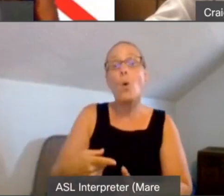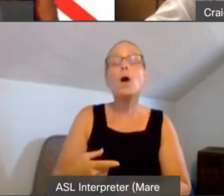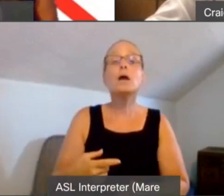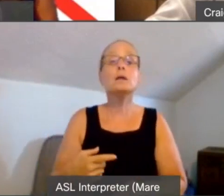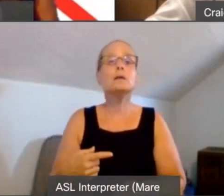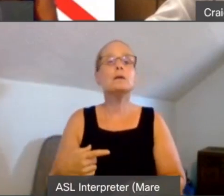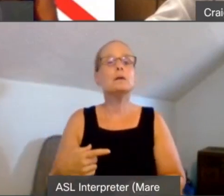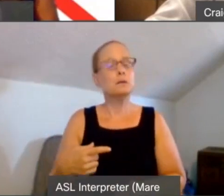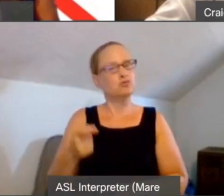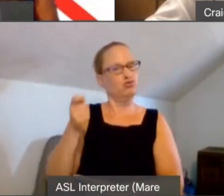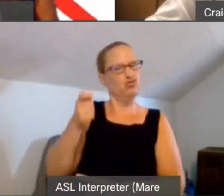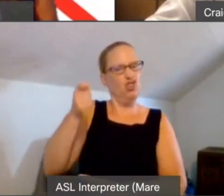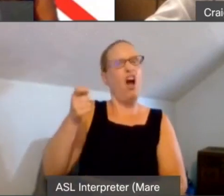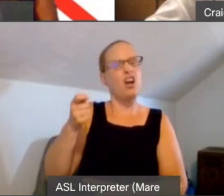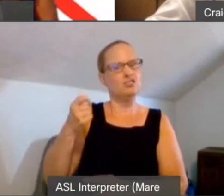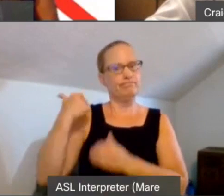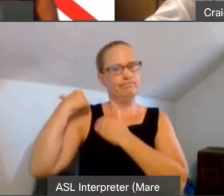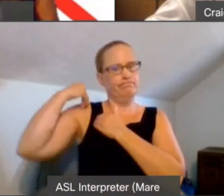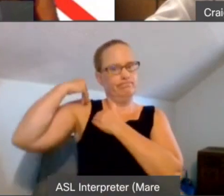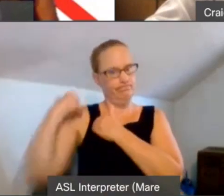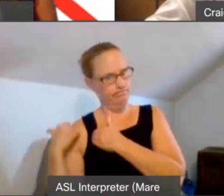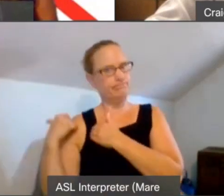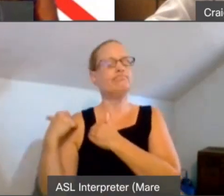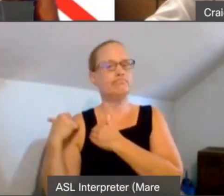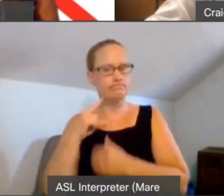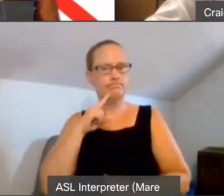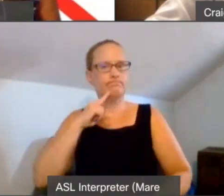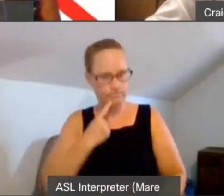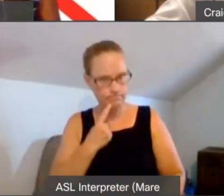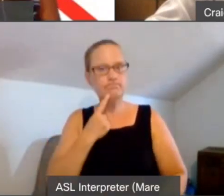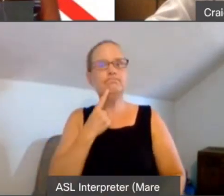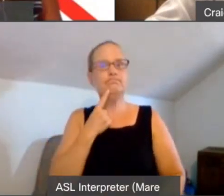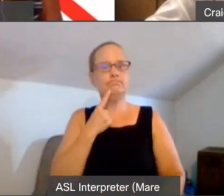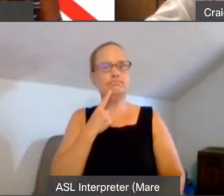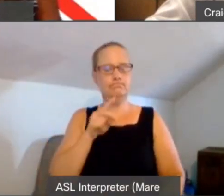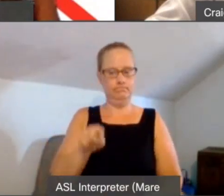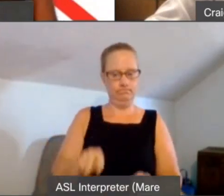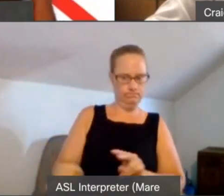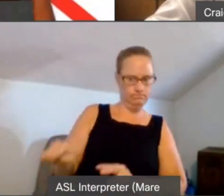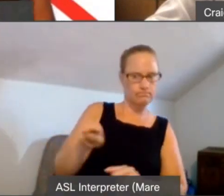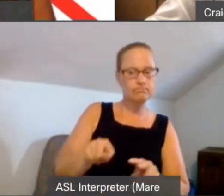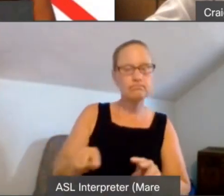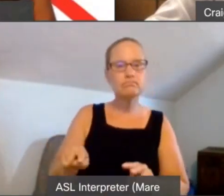is on the judge if you will or the state of the program to make an explicit find not just an assumption,